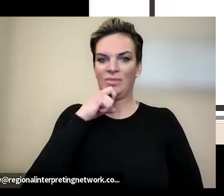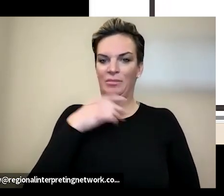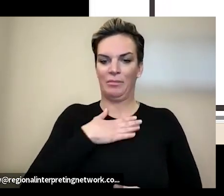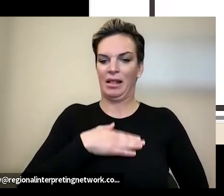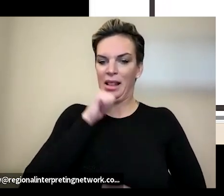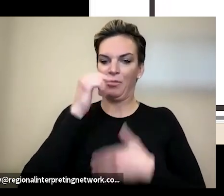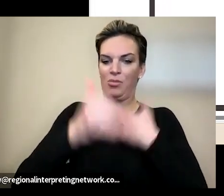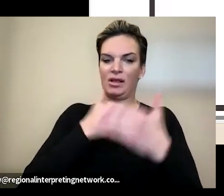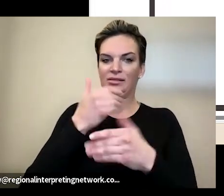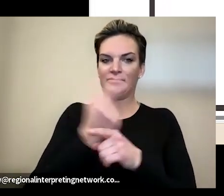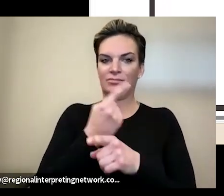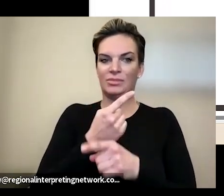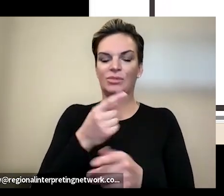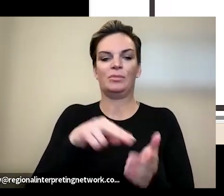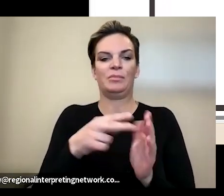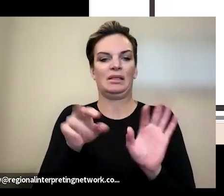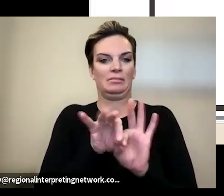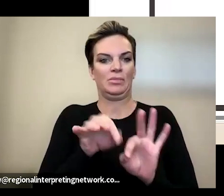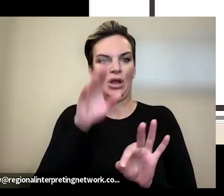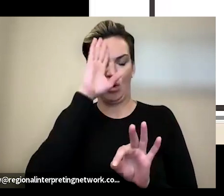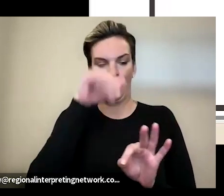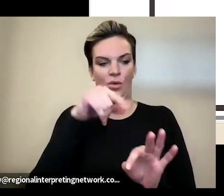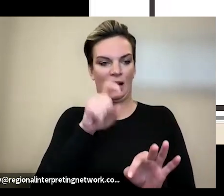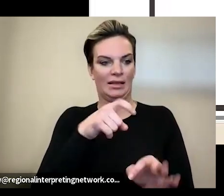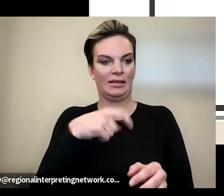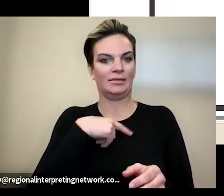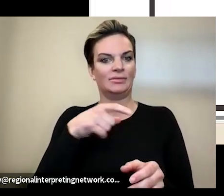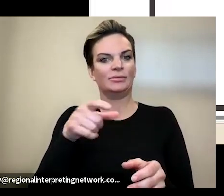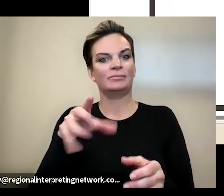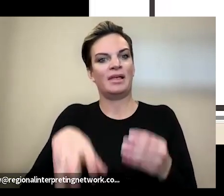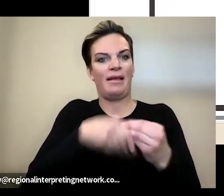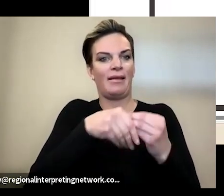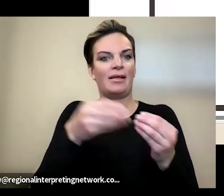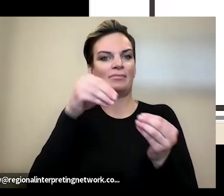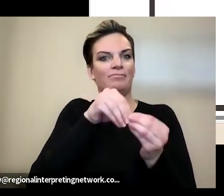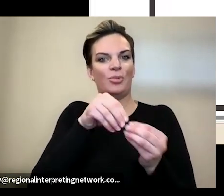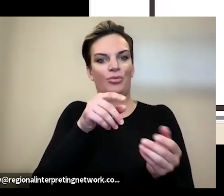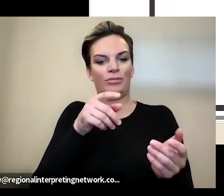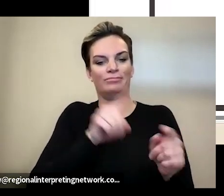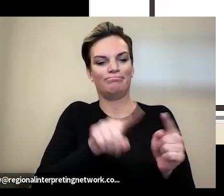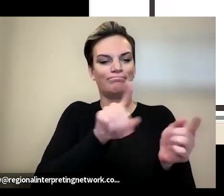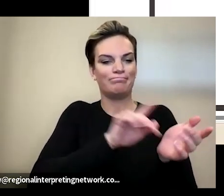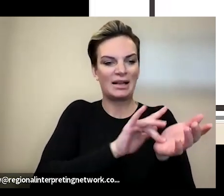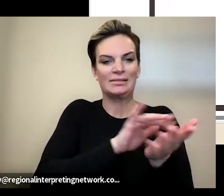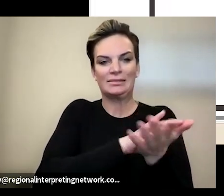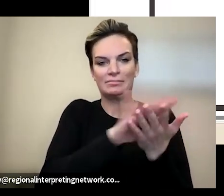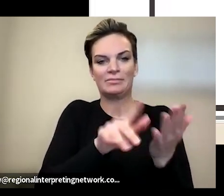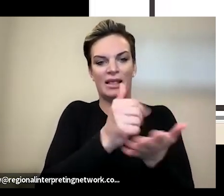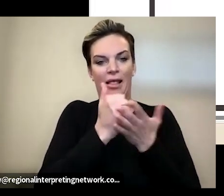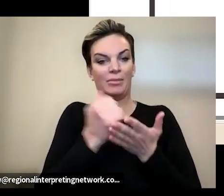take more electrolytes to help balance that out and when I don't I notice, next slide please.